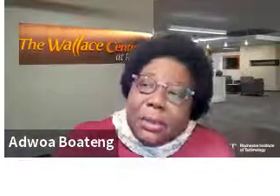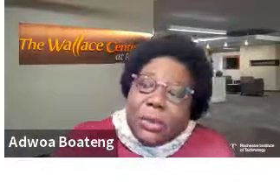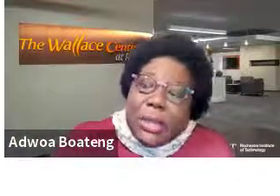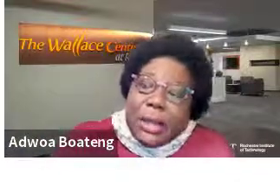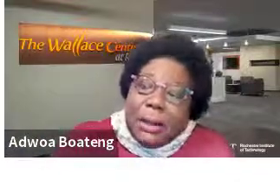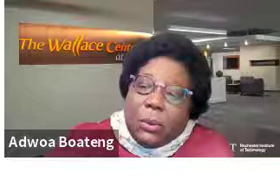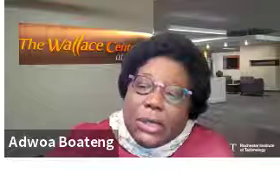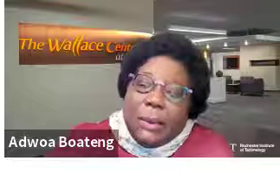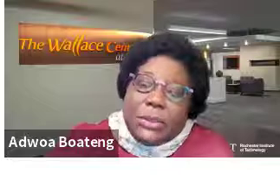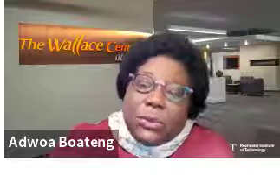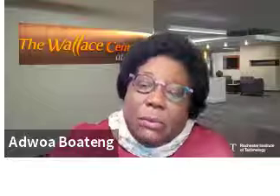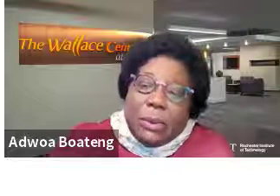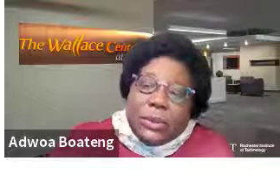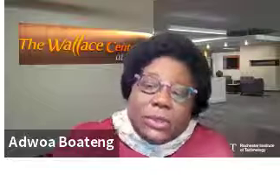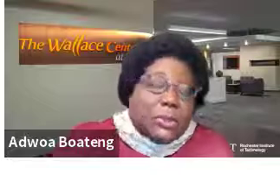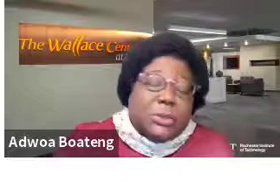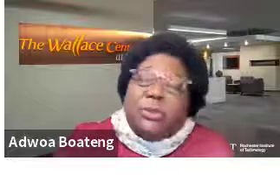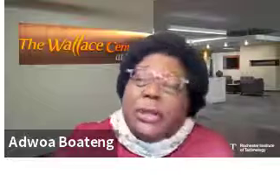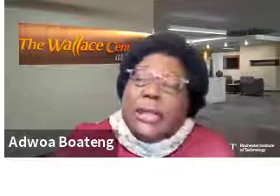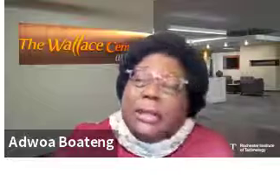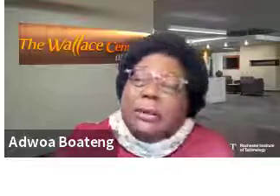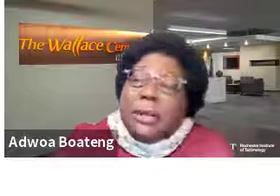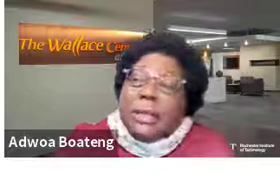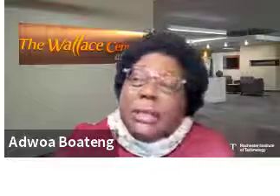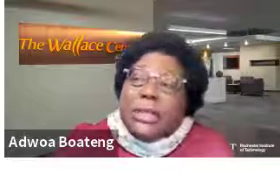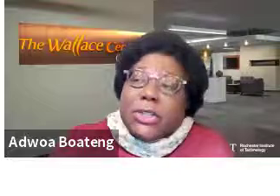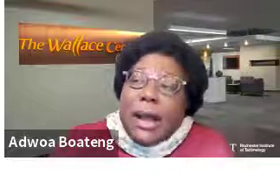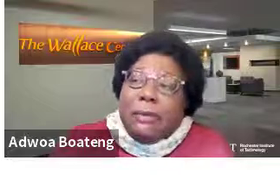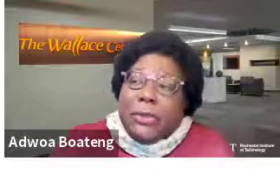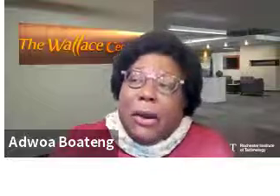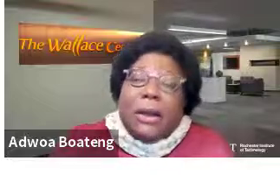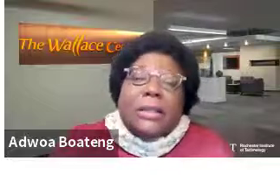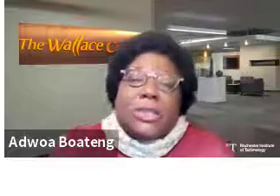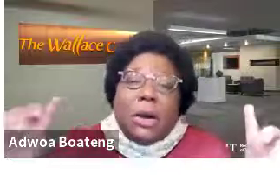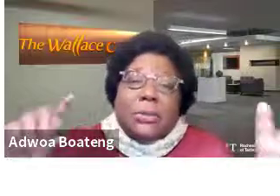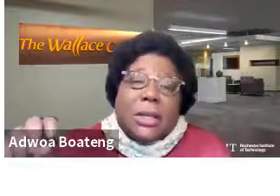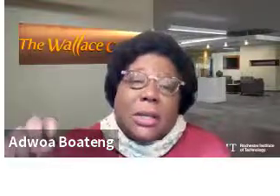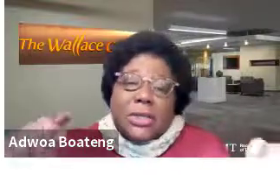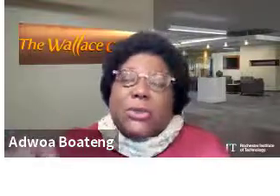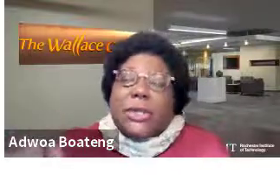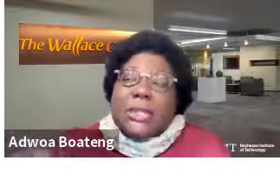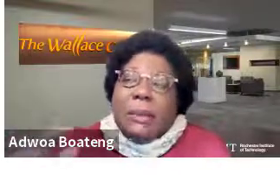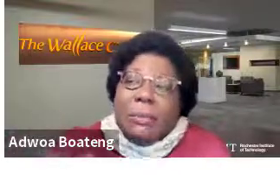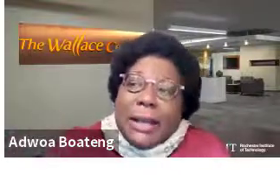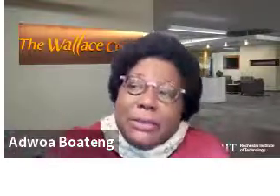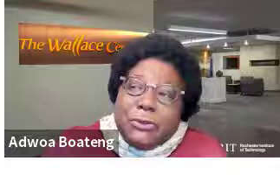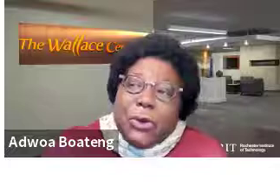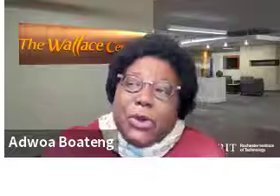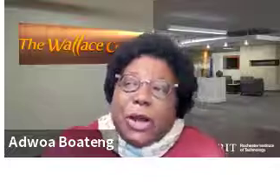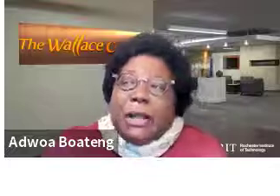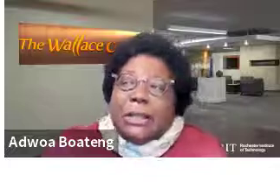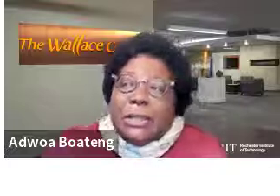Adwoa Boateng: We when I was doing my research was very little that you're out there on adult students coming back to four year colleges